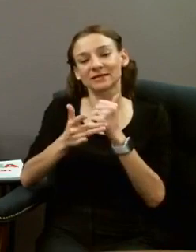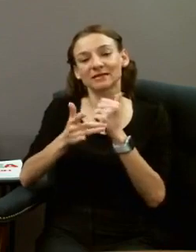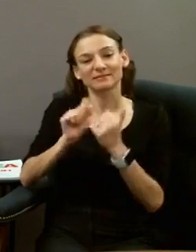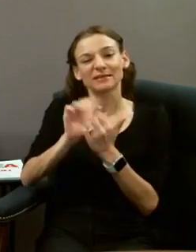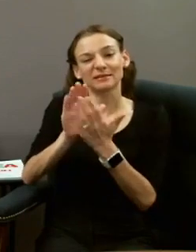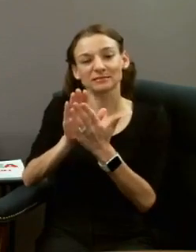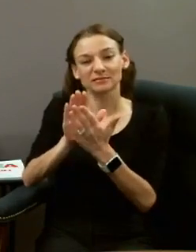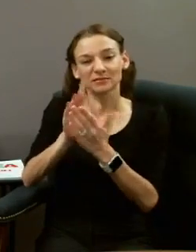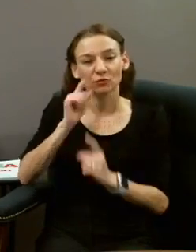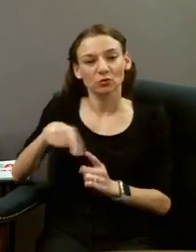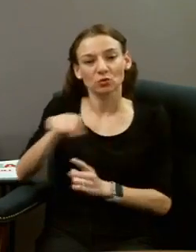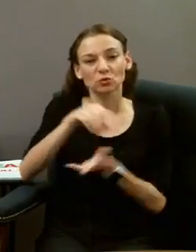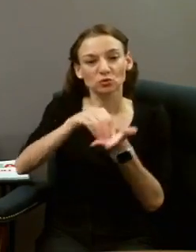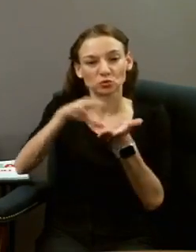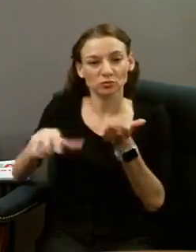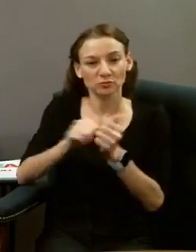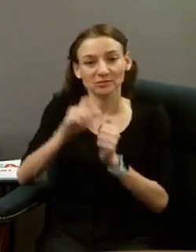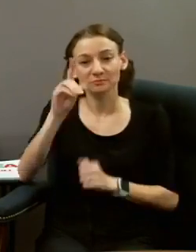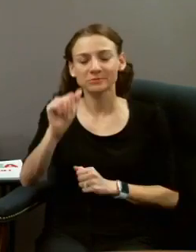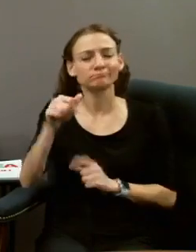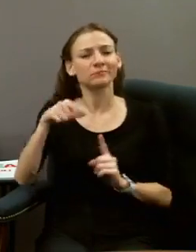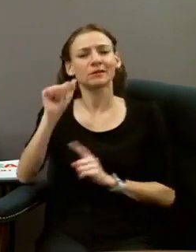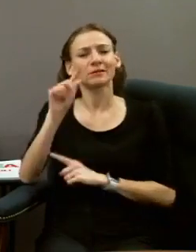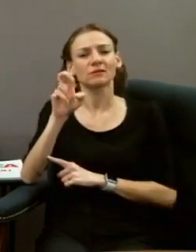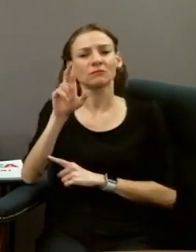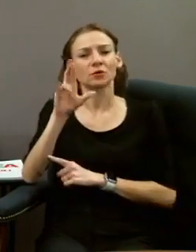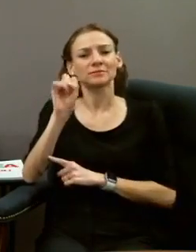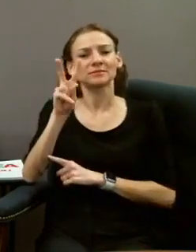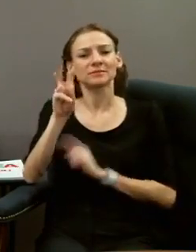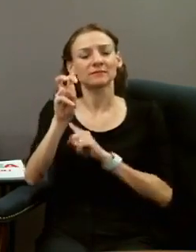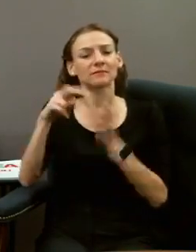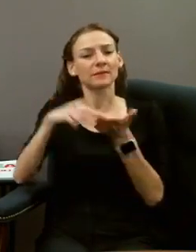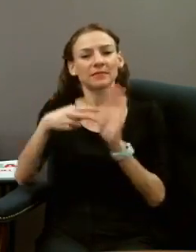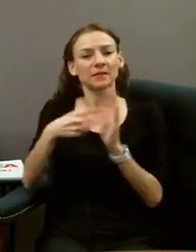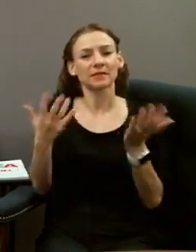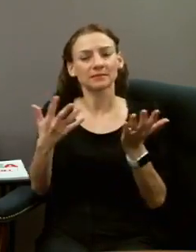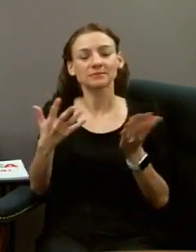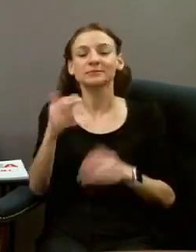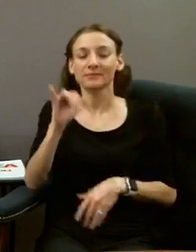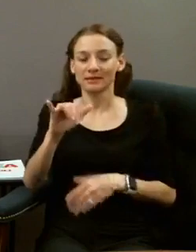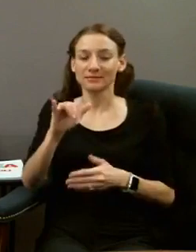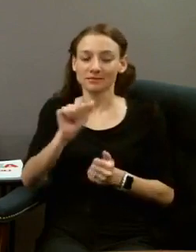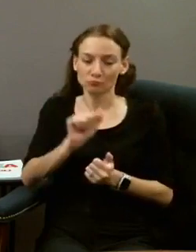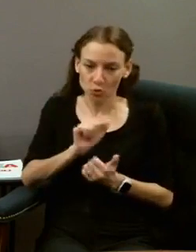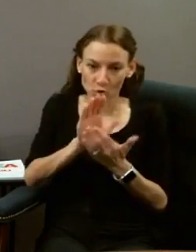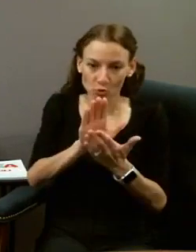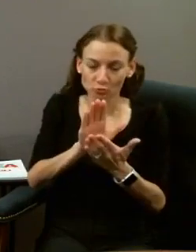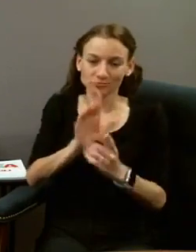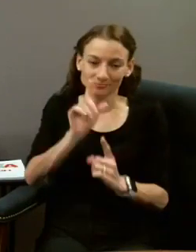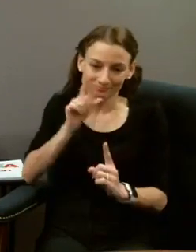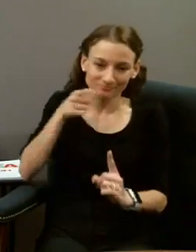So generally speaking, what is an aversive technique? It's an approach to intentionally inflict